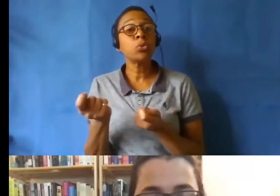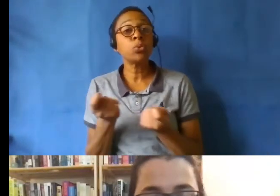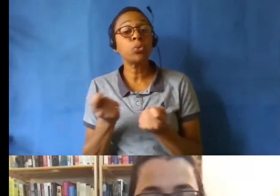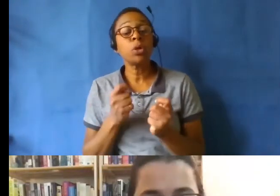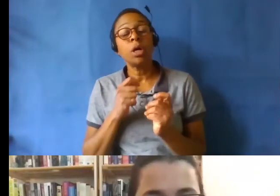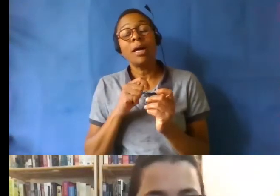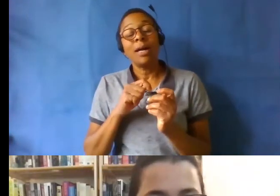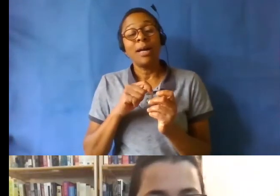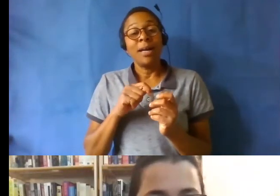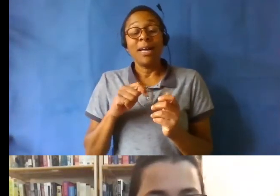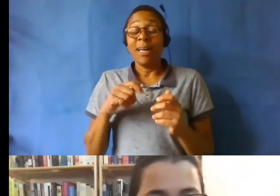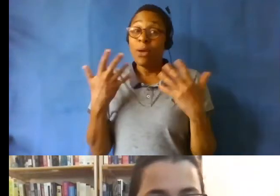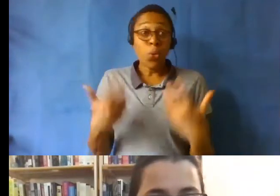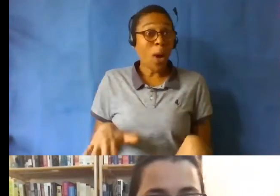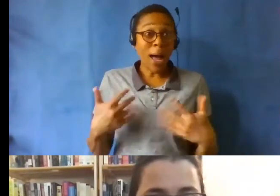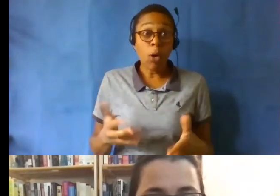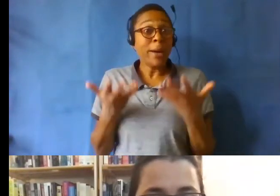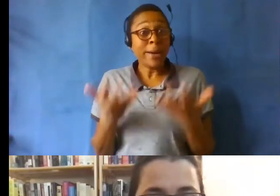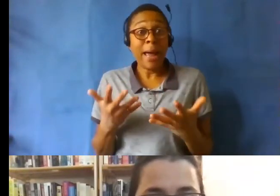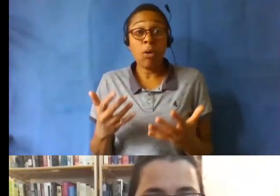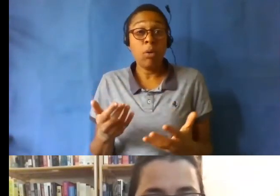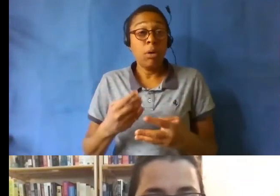amazing discussion and we are almost running out of time